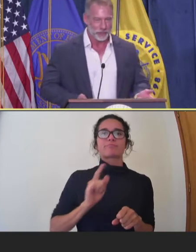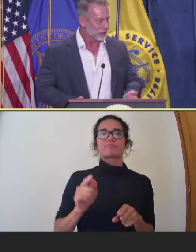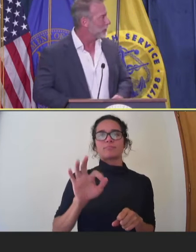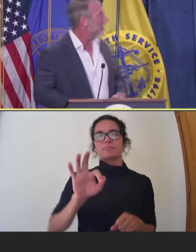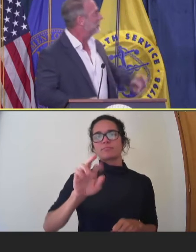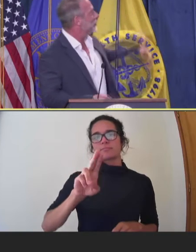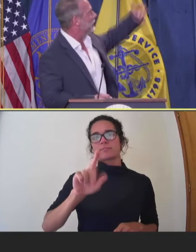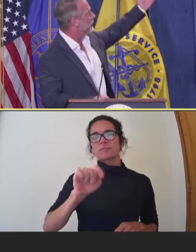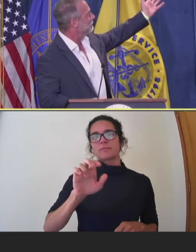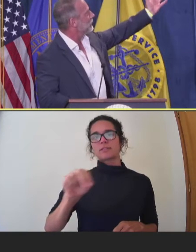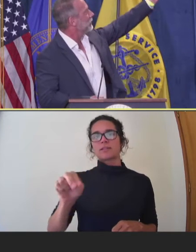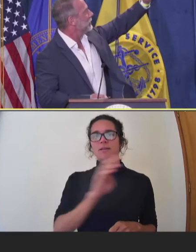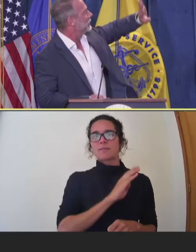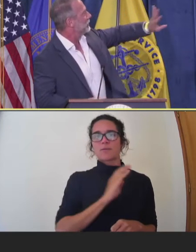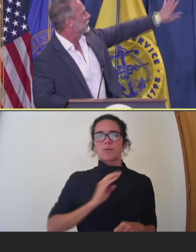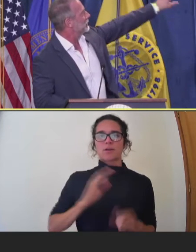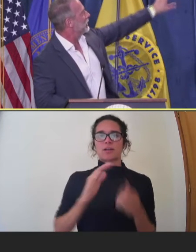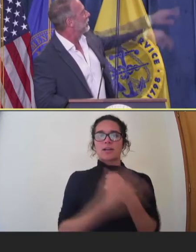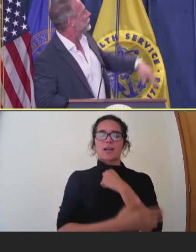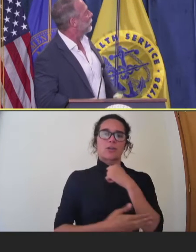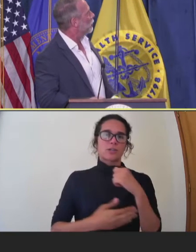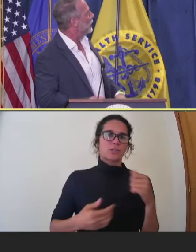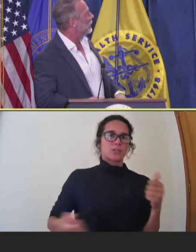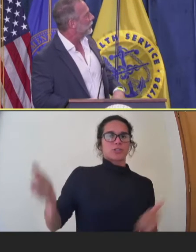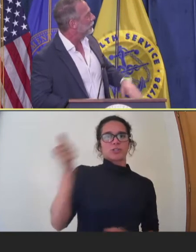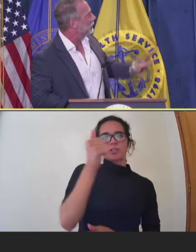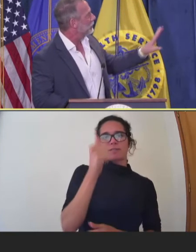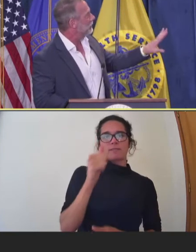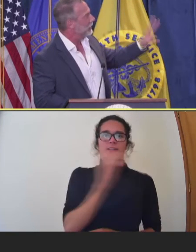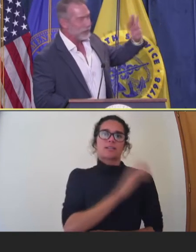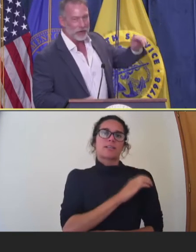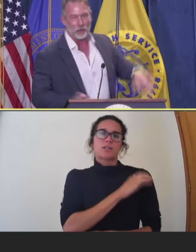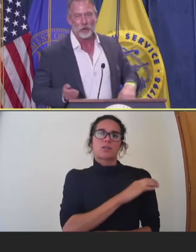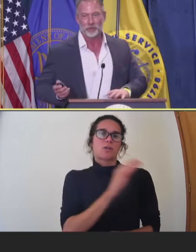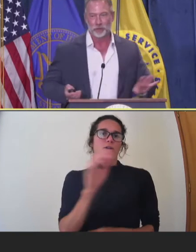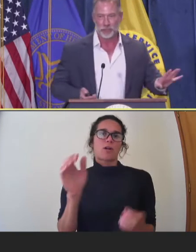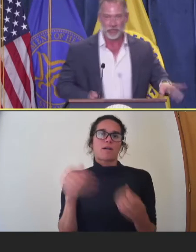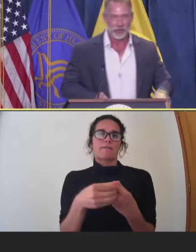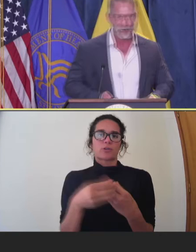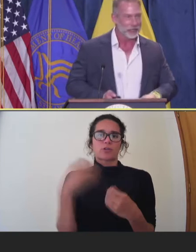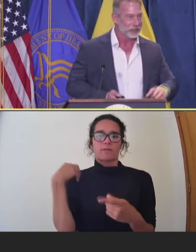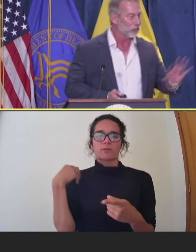clinical officer. This is kind of to orient you a little bit about what Fulton County is and where